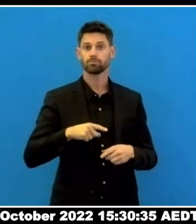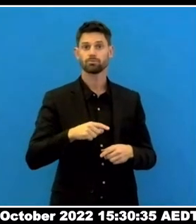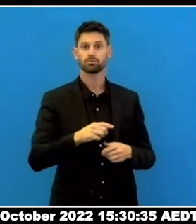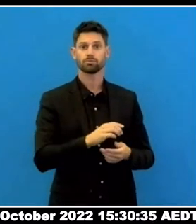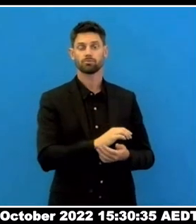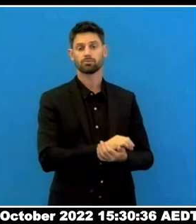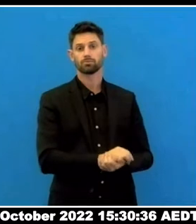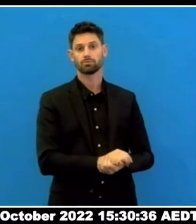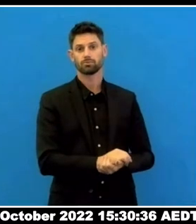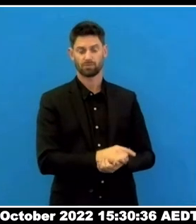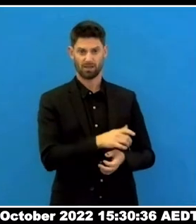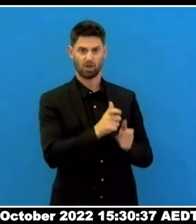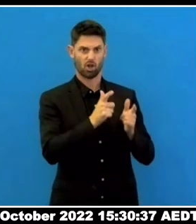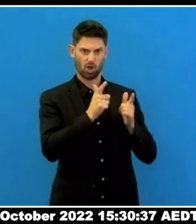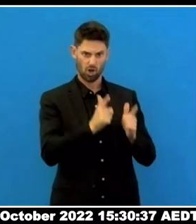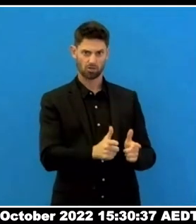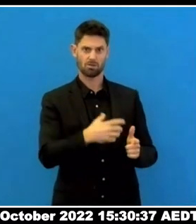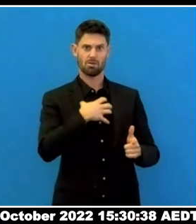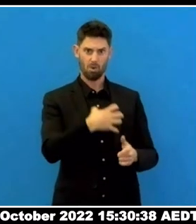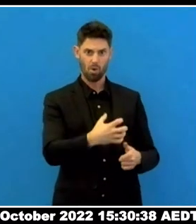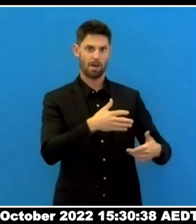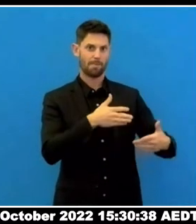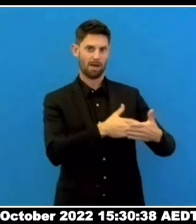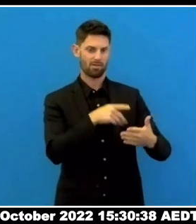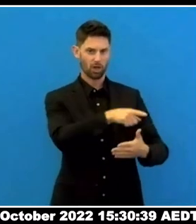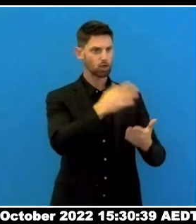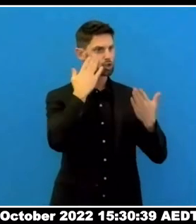there is lots of barriers for them, and they don't know the service.